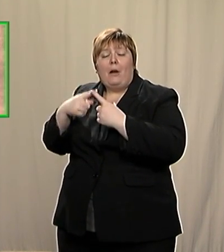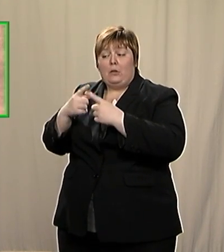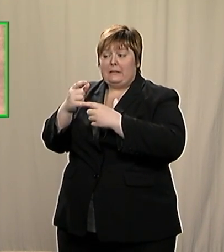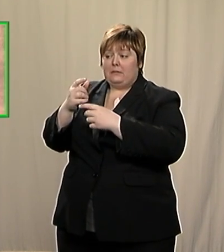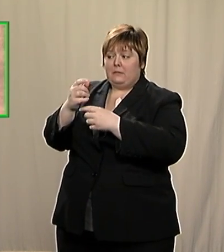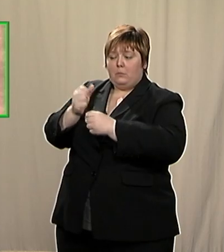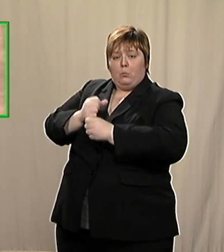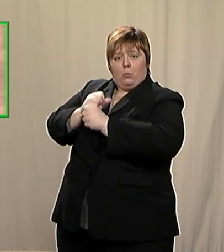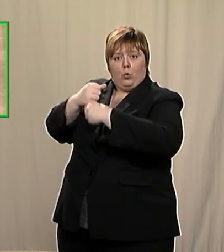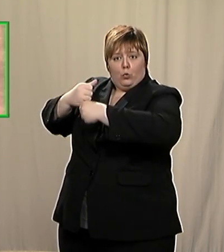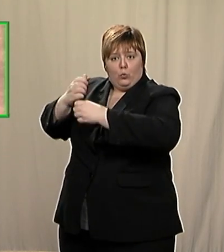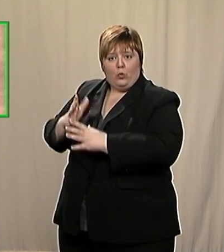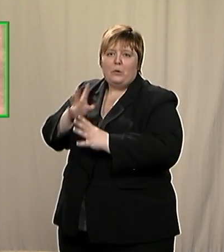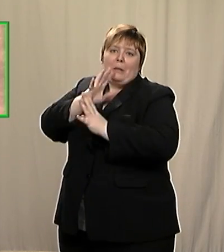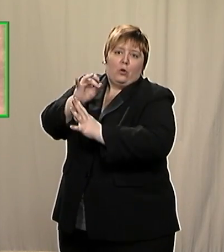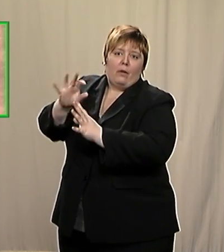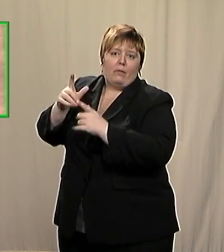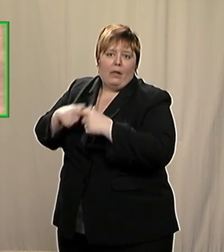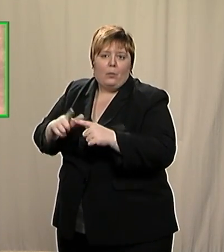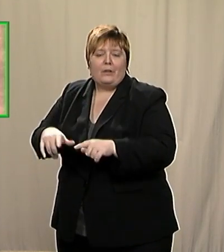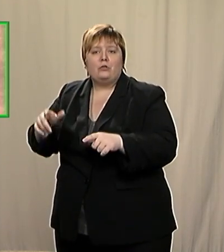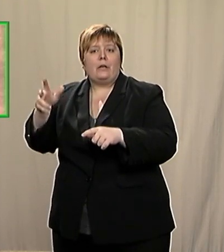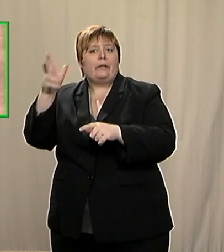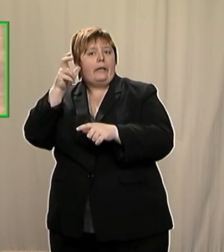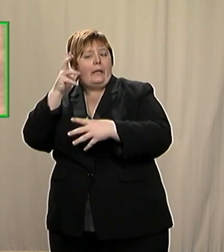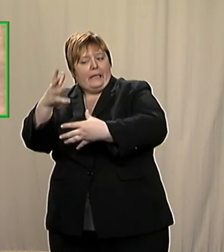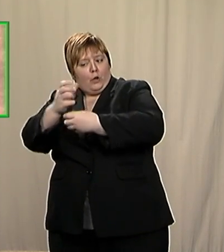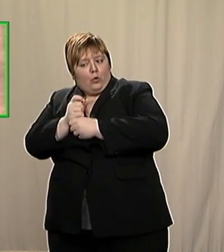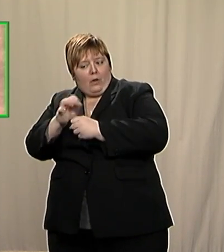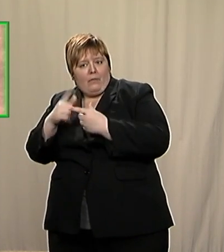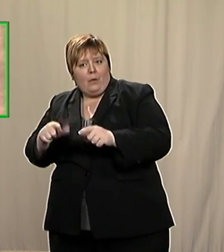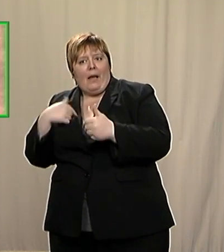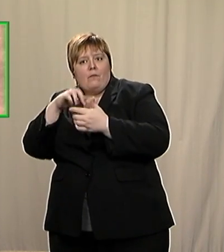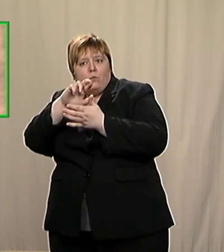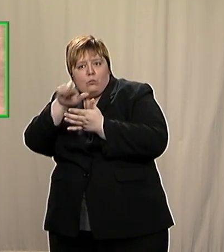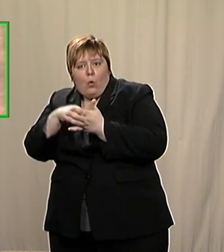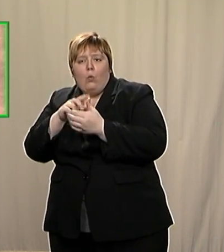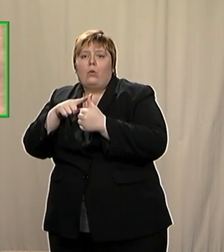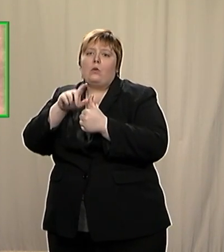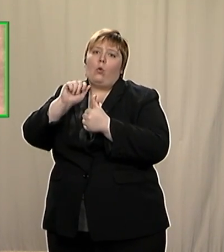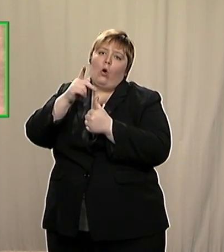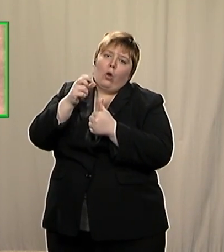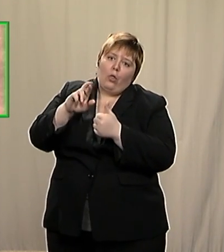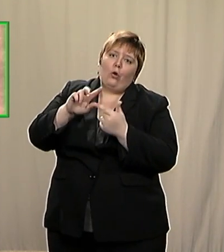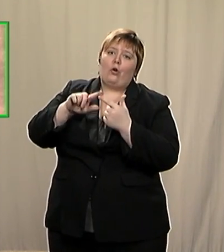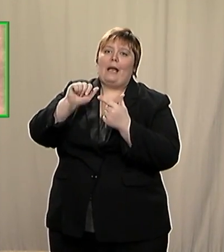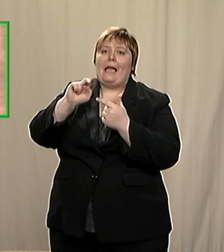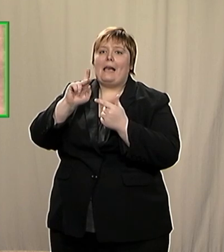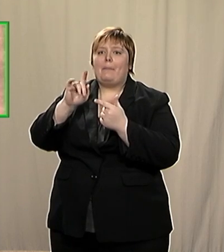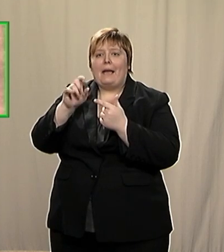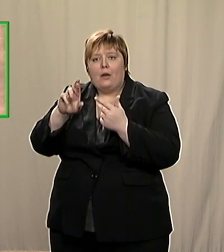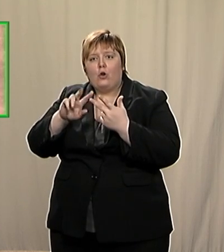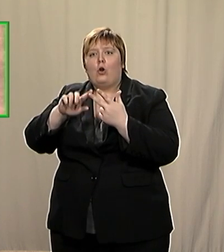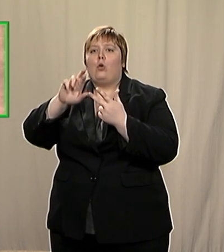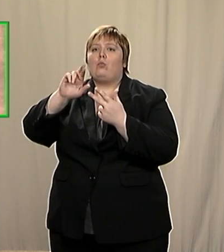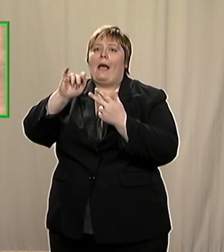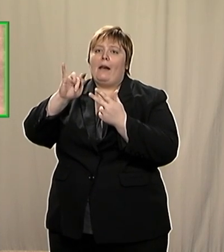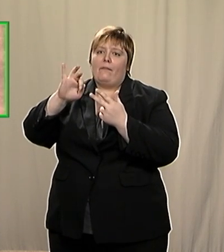producers of language, and hearers, receivers of language, take on. For example author, animator, gratified recipient, auditor.